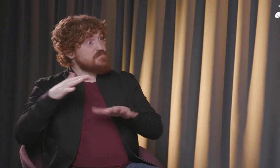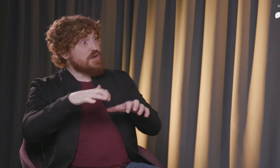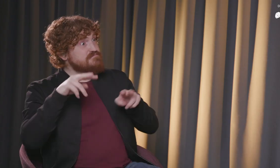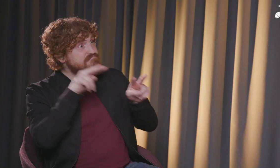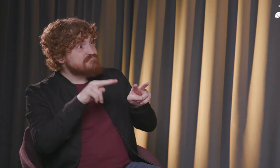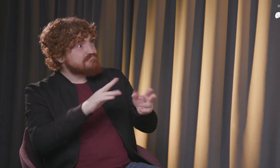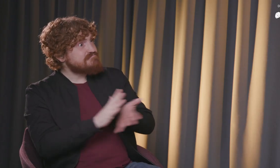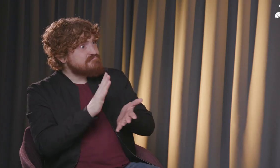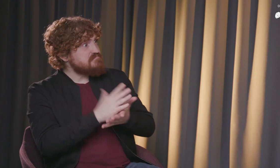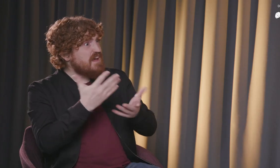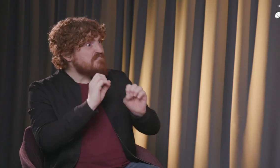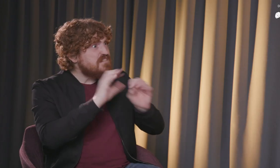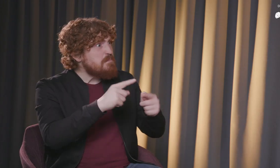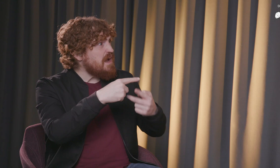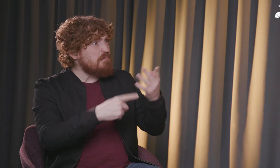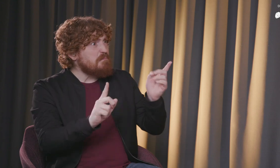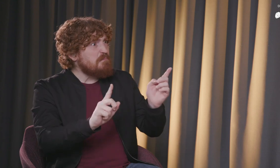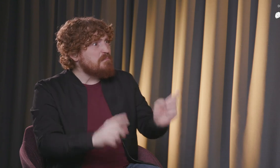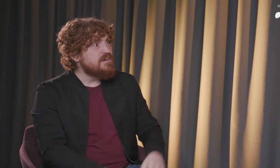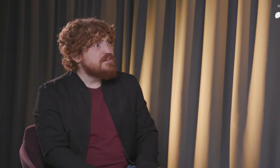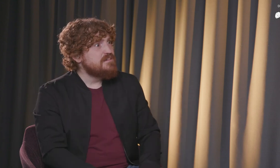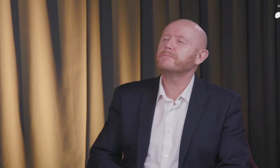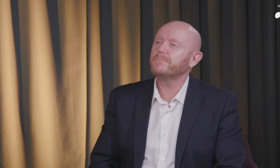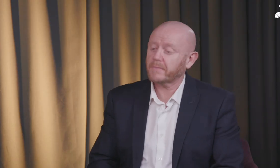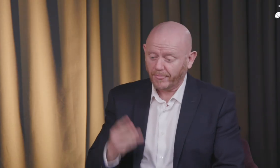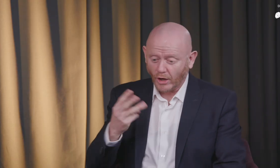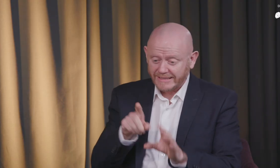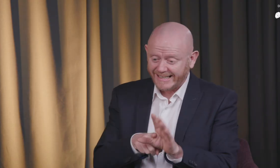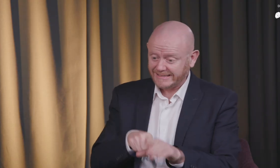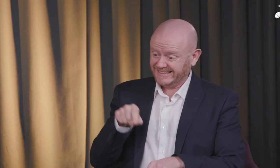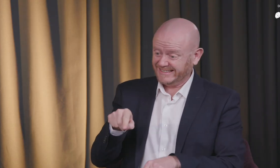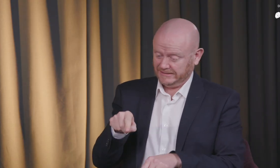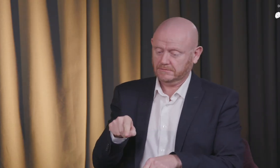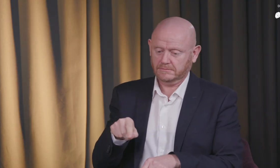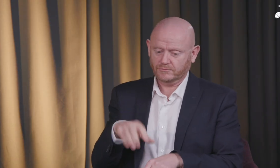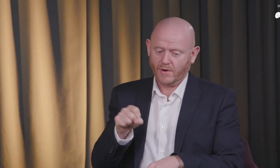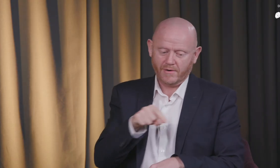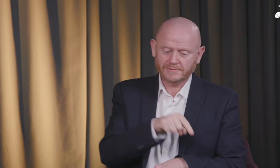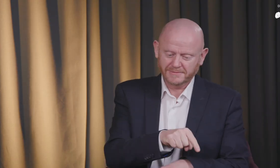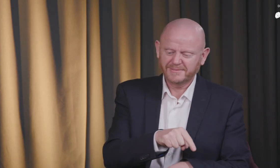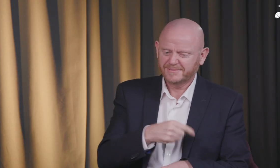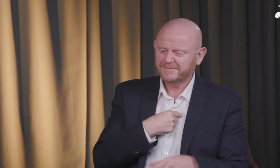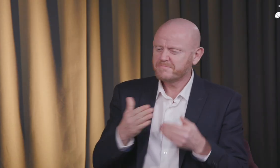Over the years you’ve been watched by audiences, what’s the feedback been like? 13 years ago, when I started,